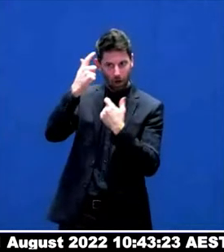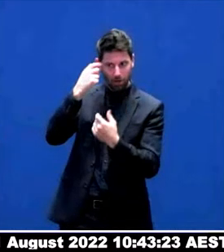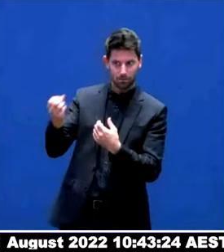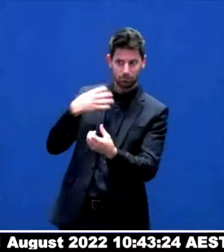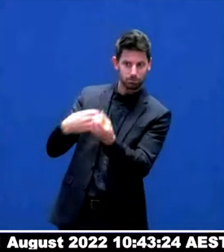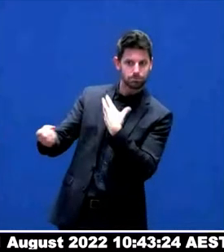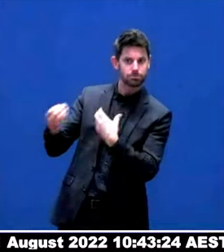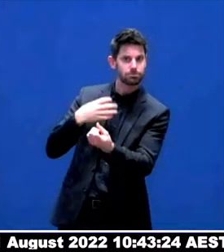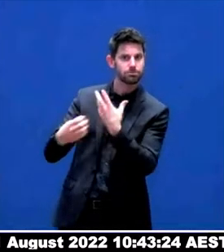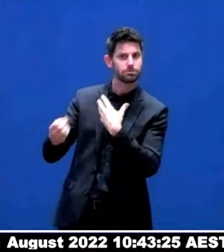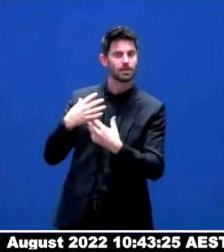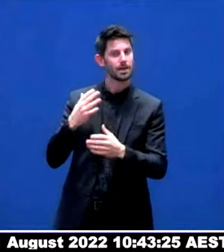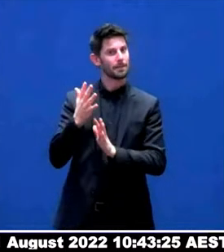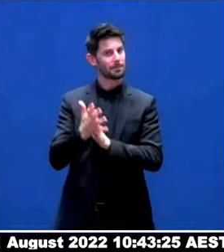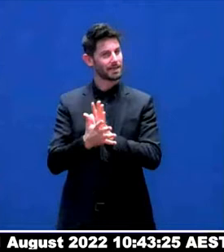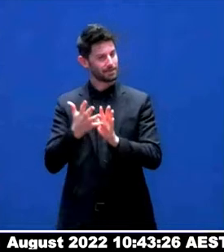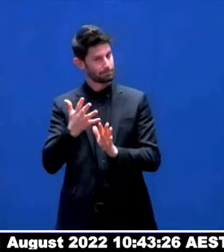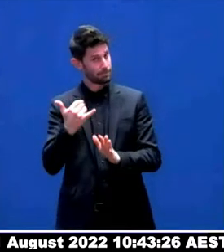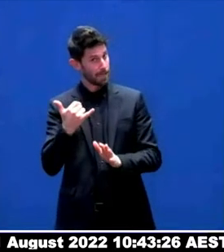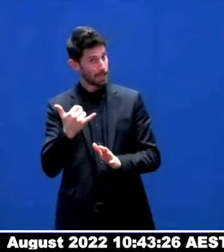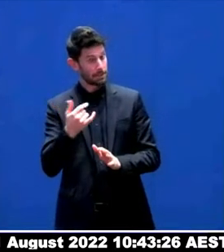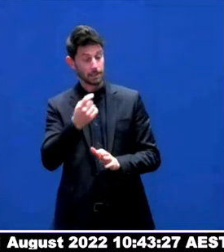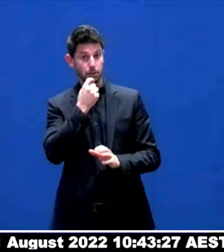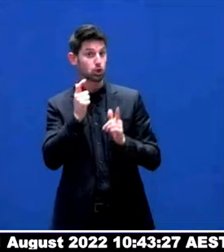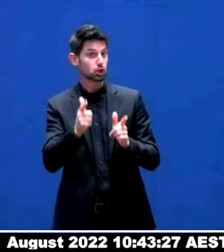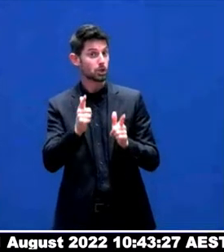process? In other words, there does seem to be an assumption quite often that if you